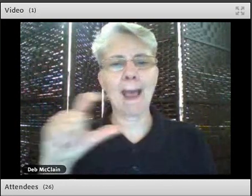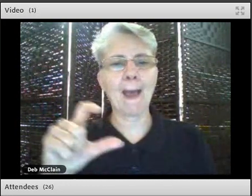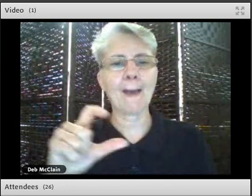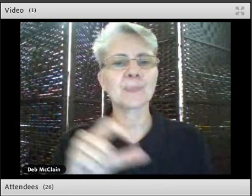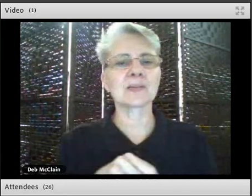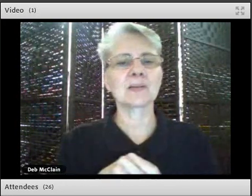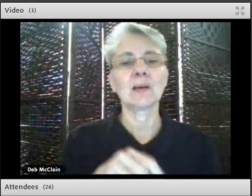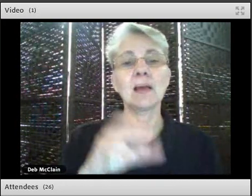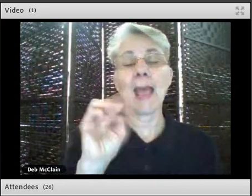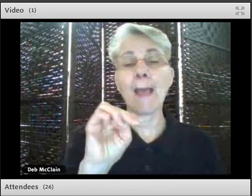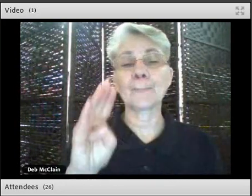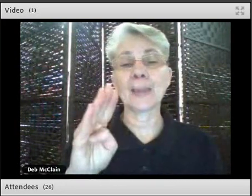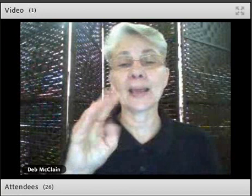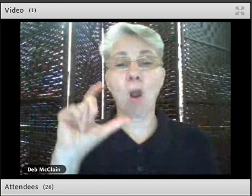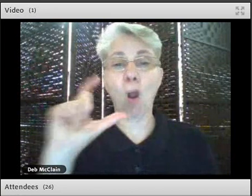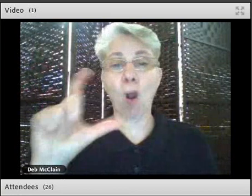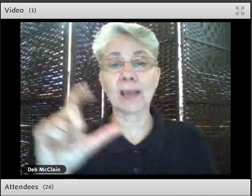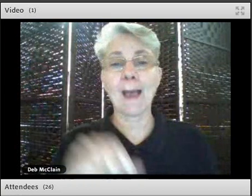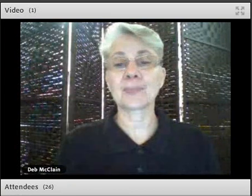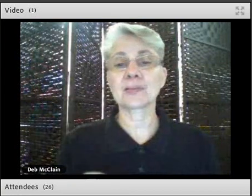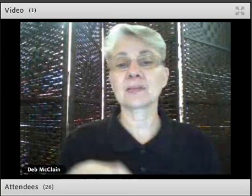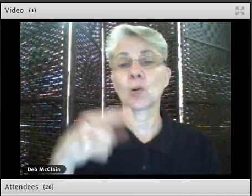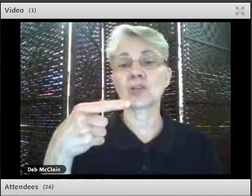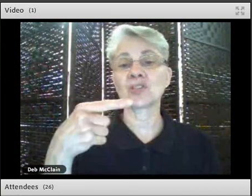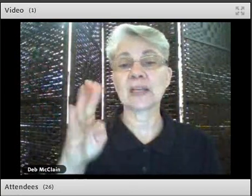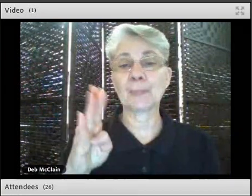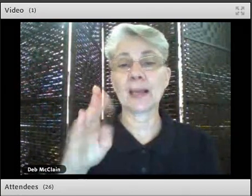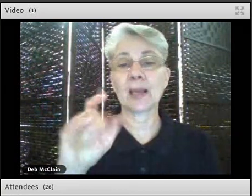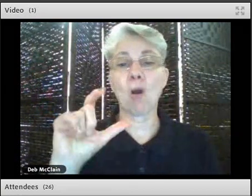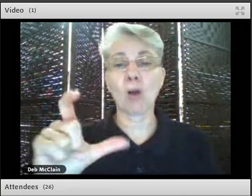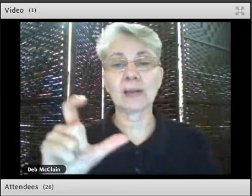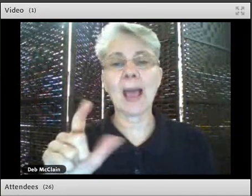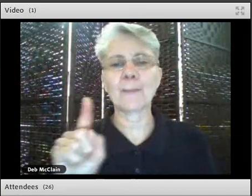which we saw that it was on the earlier screen, we can record that.